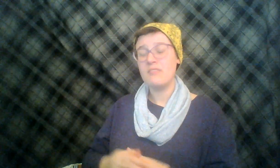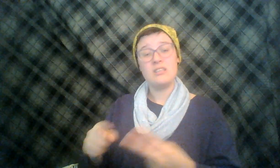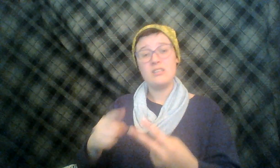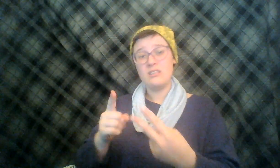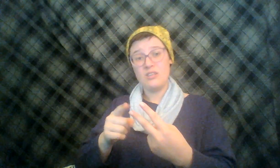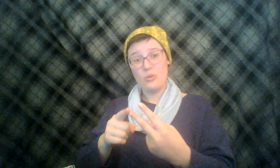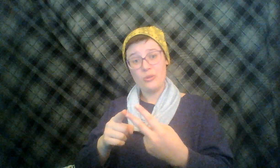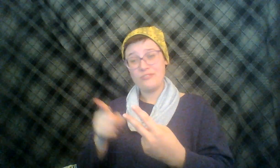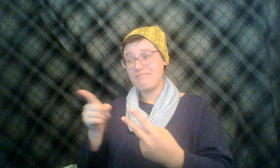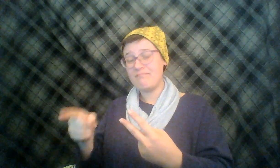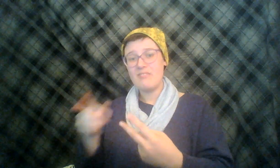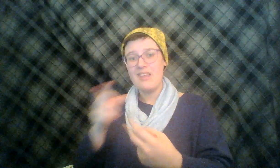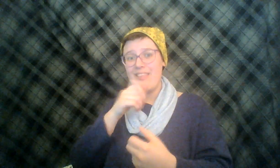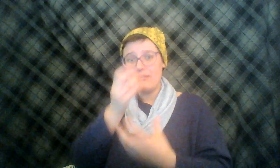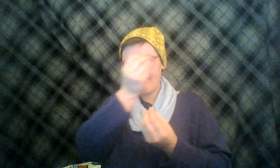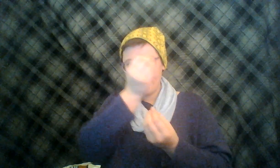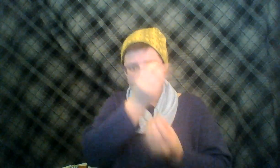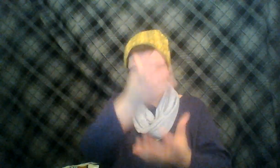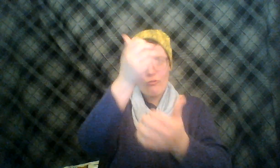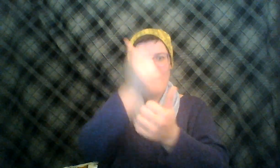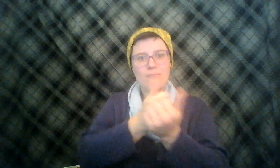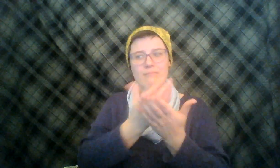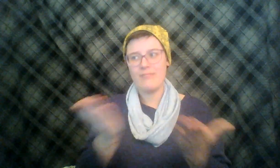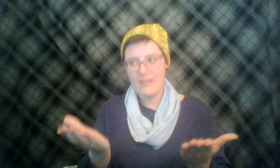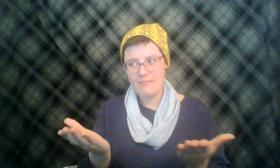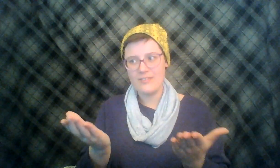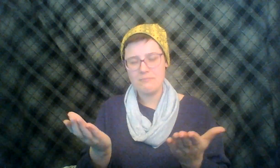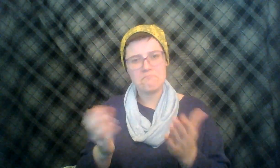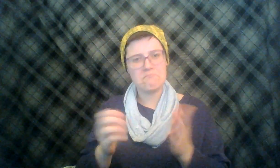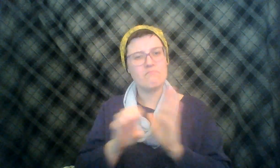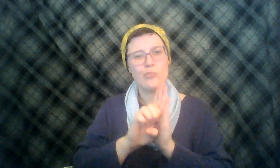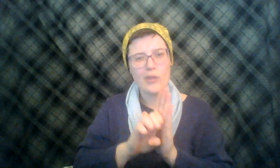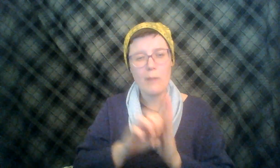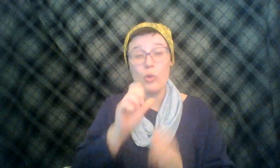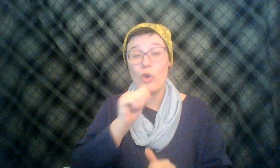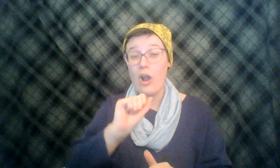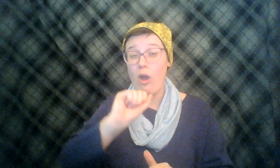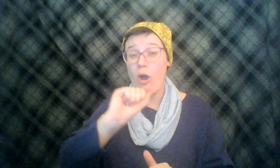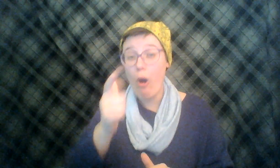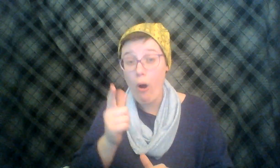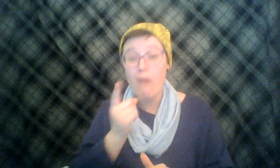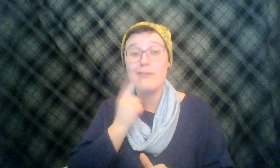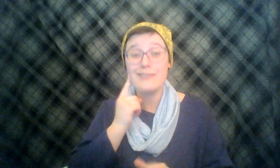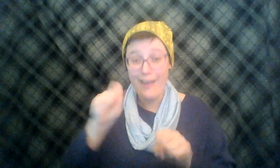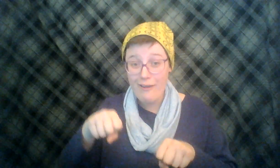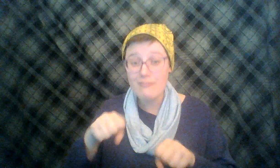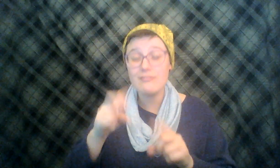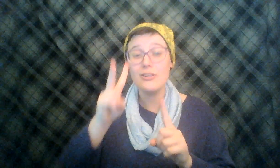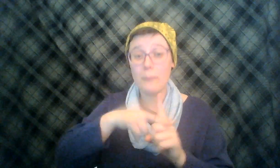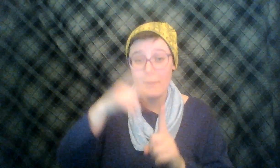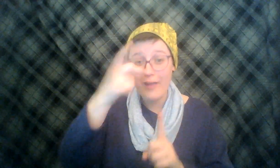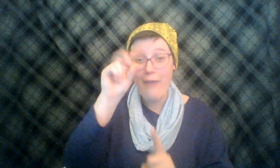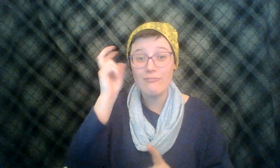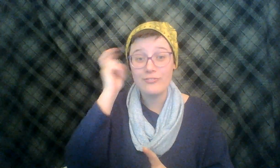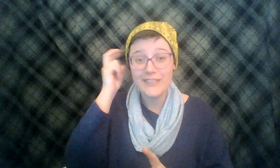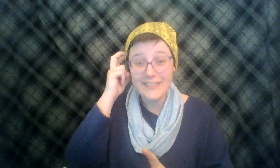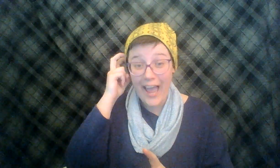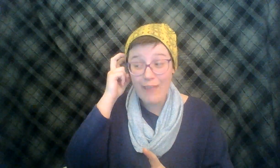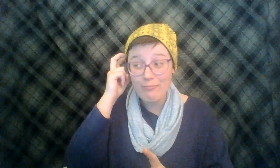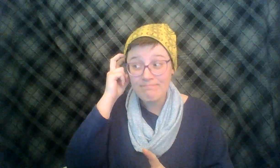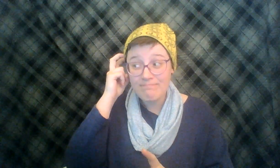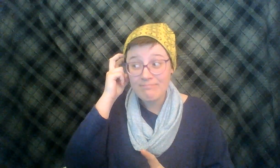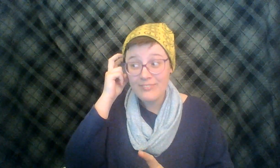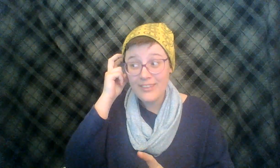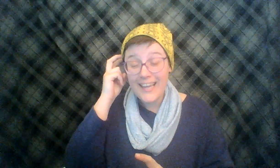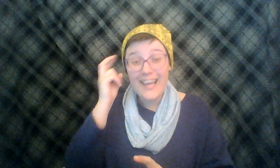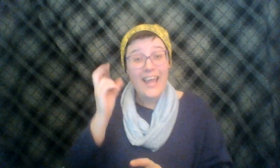and the fact that a) not all deaf people are eligible for the implants